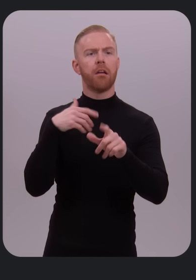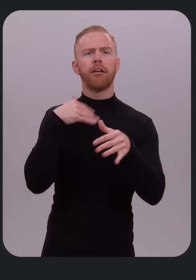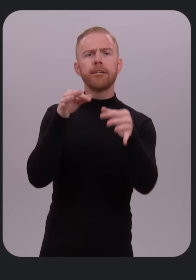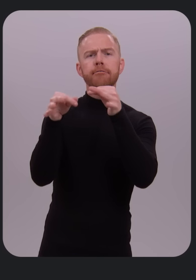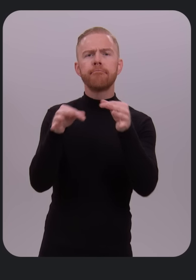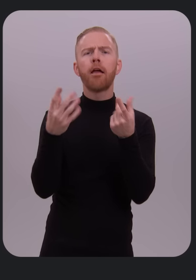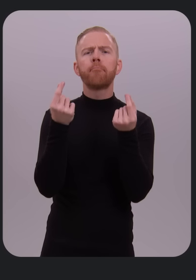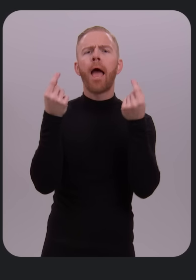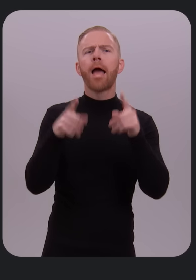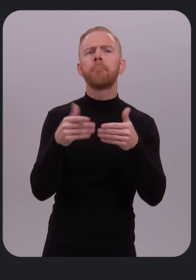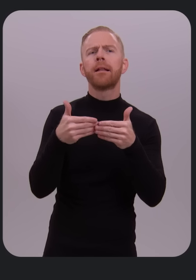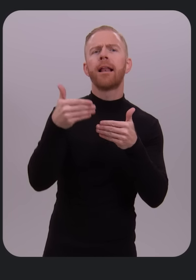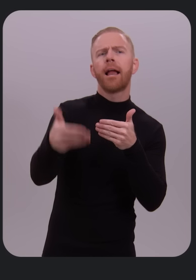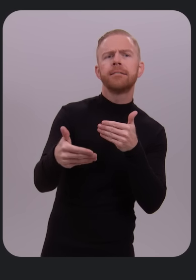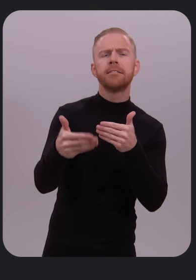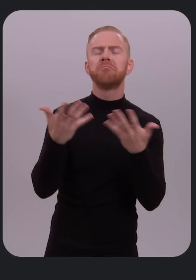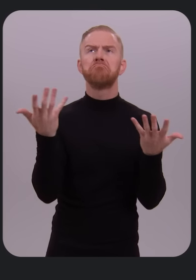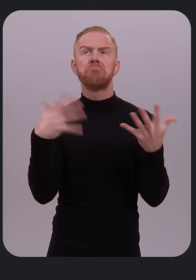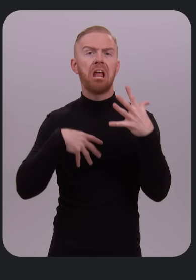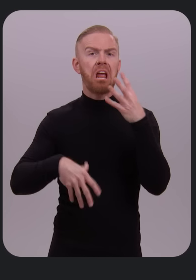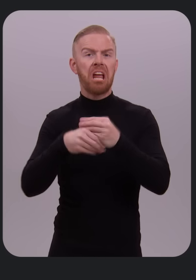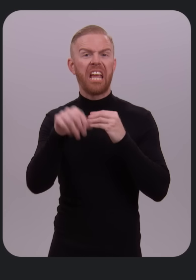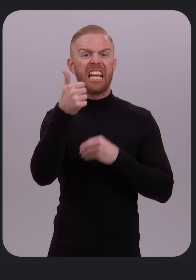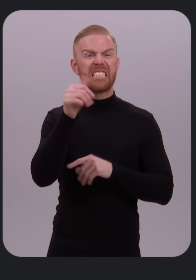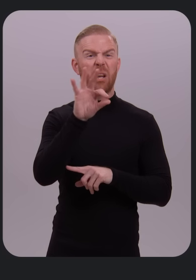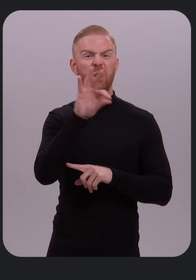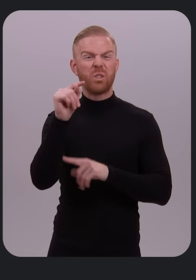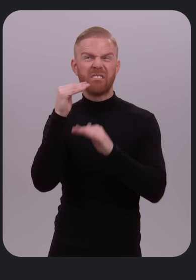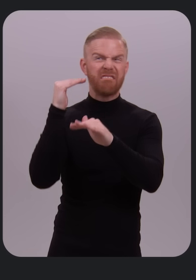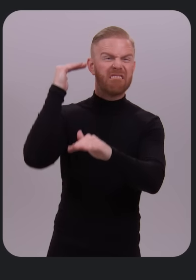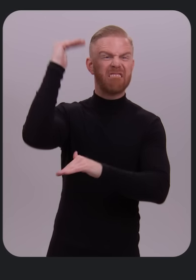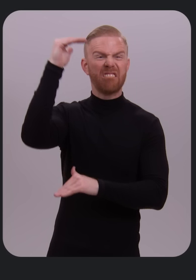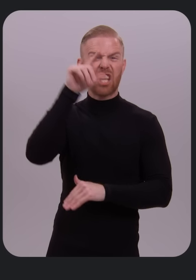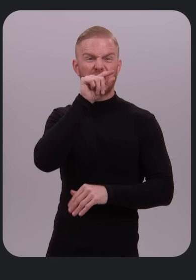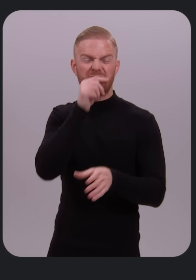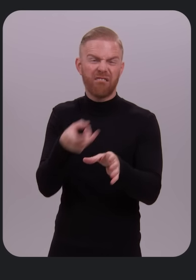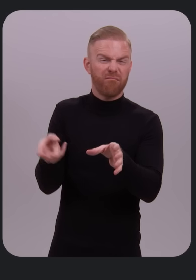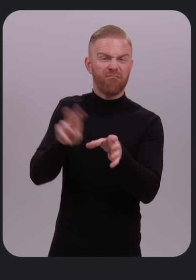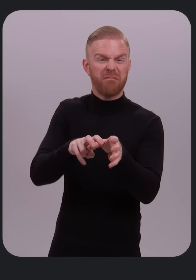like adding a 10-foot-tall chicken in the back seat, and Flow will do the rest.